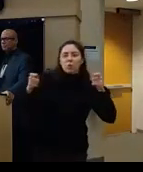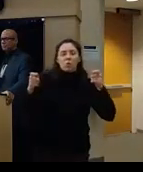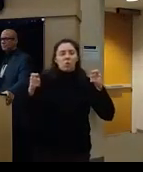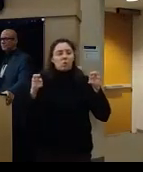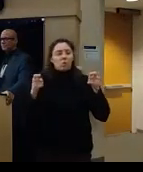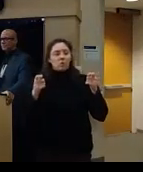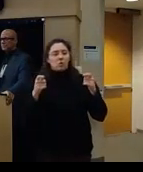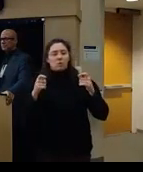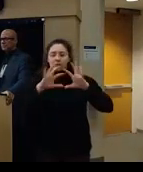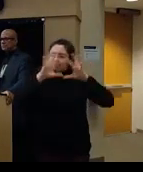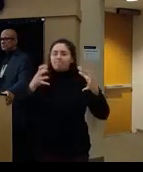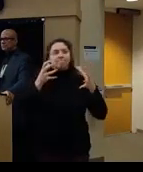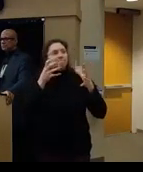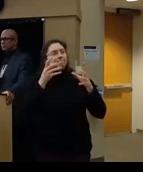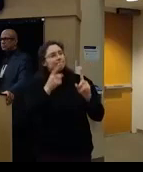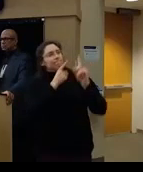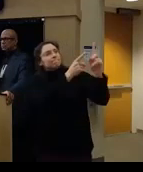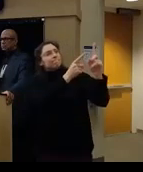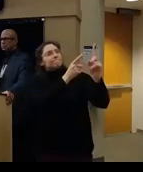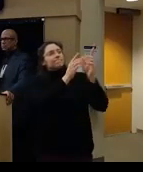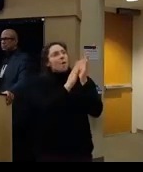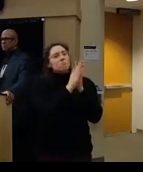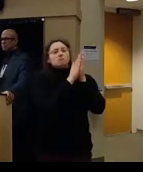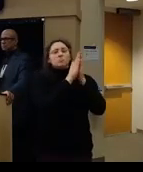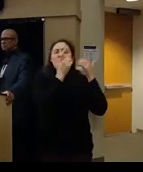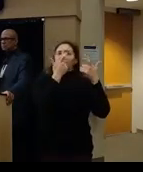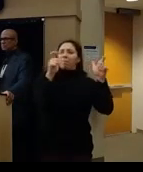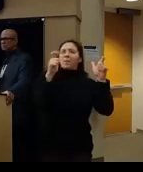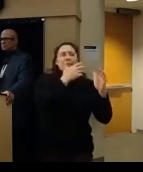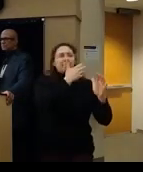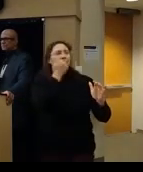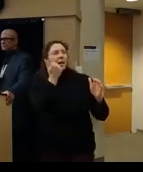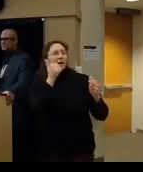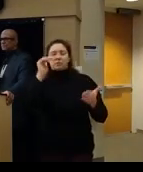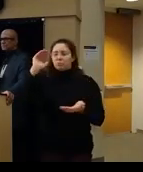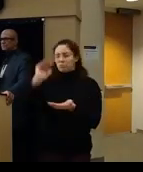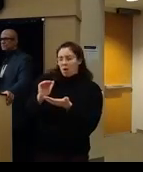with Mastery or to deal with what's biggest and what's the smallest what's the longest and what's